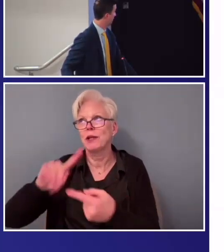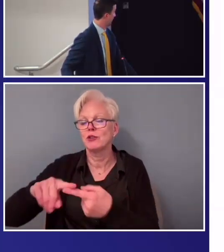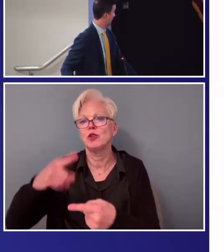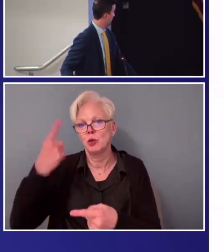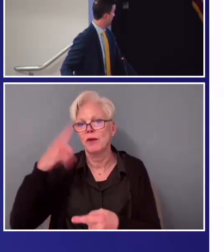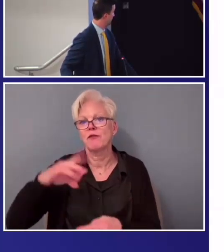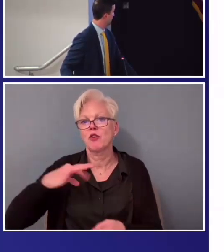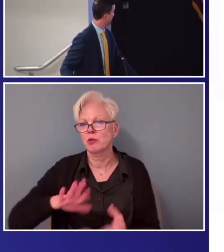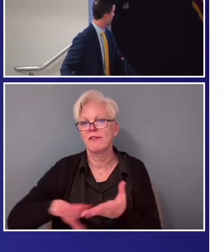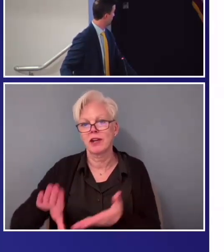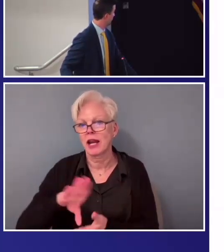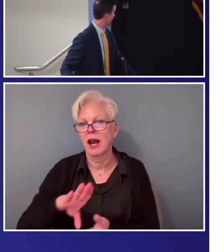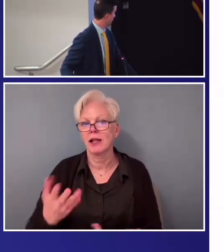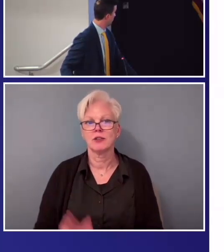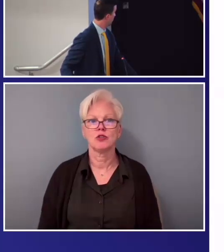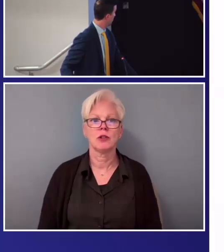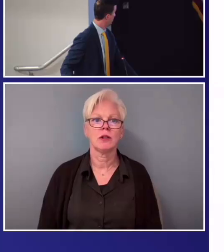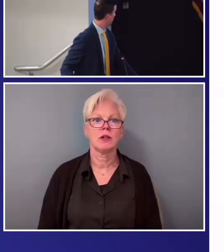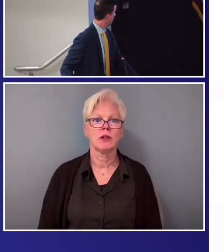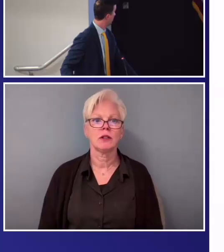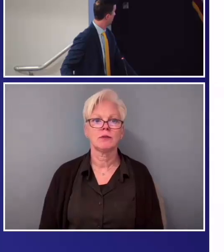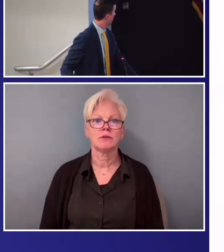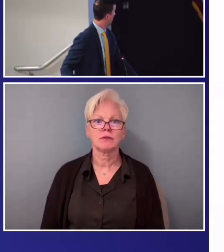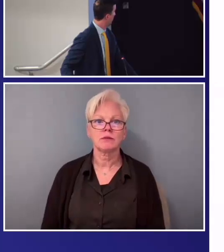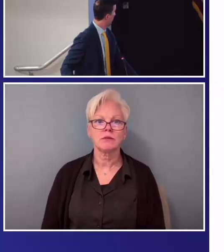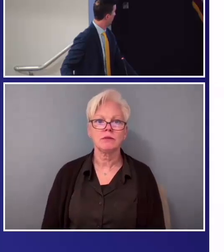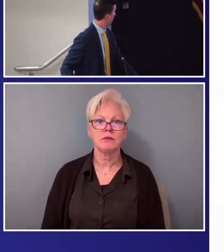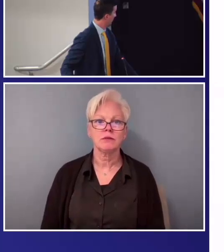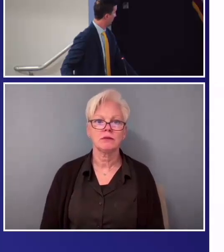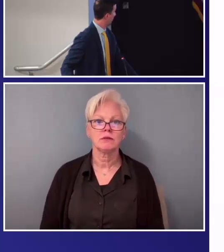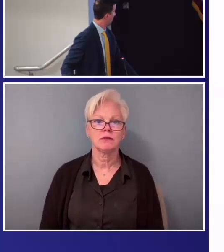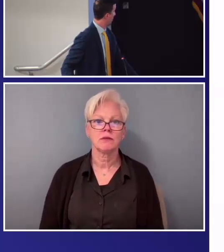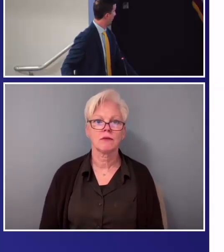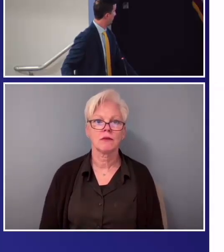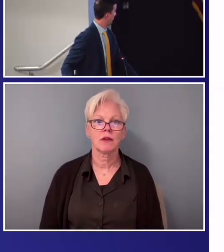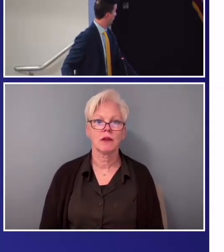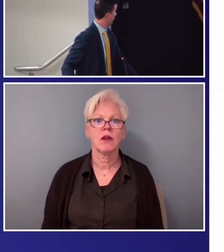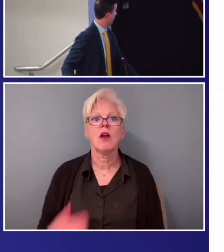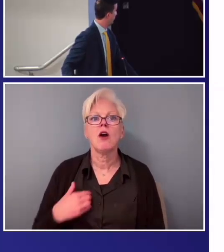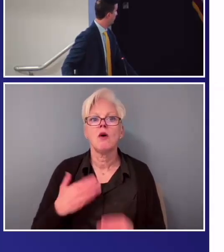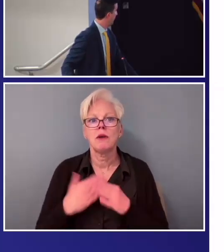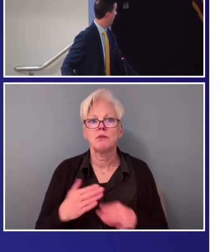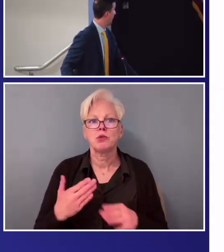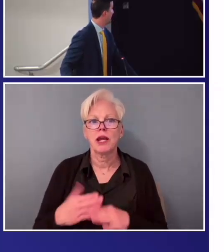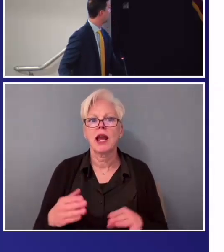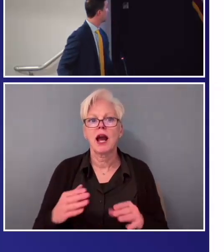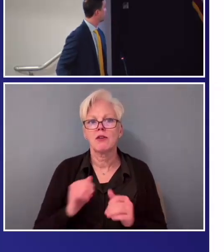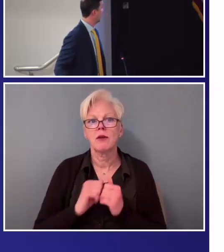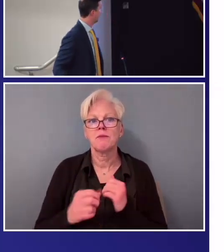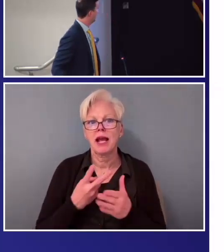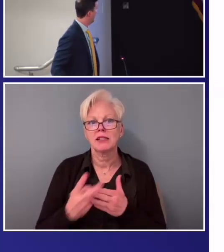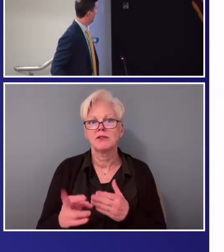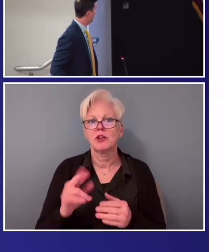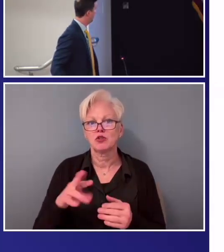Next slide, please. We now break out the pass/fail rate by credential level.